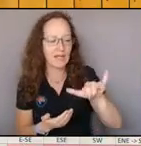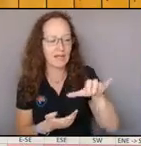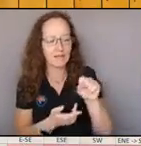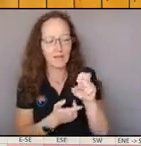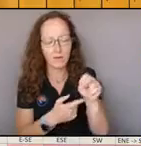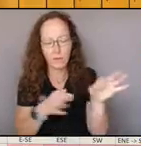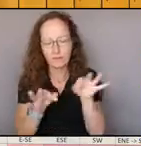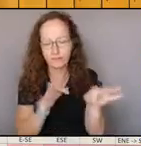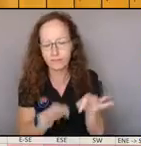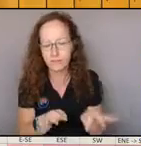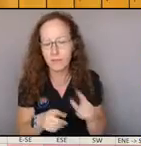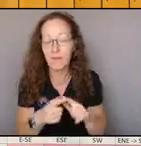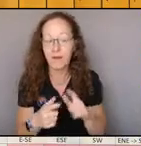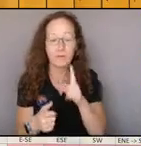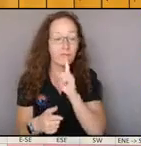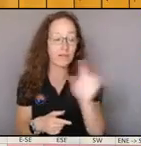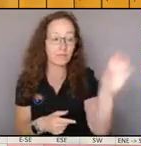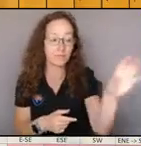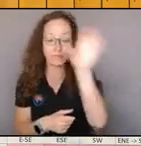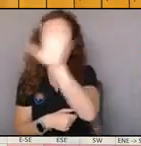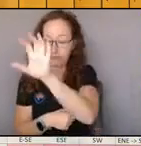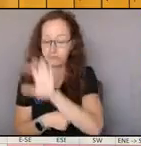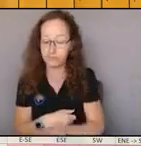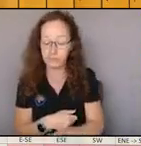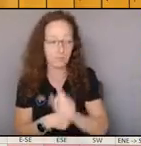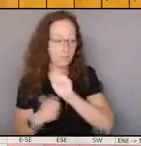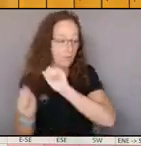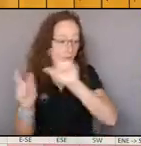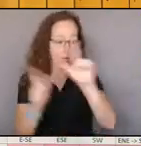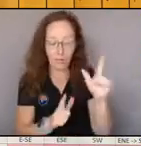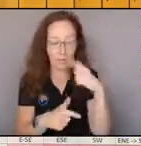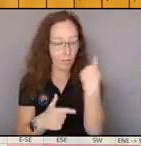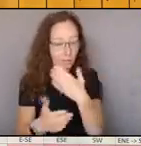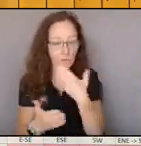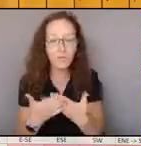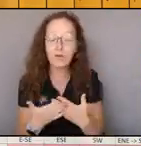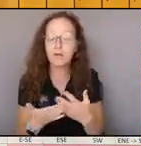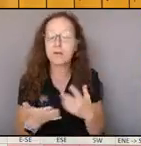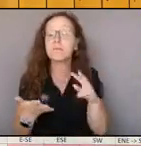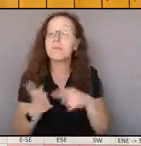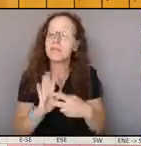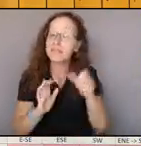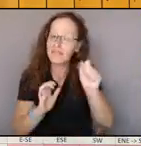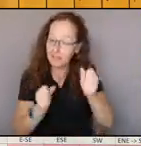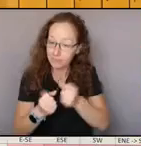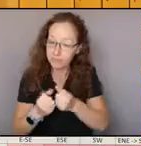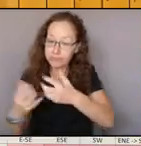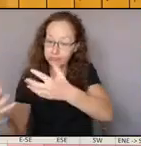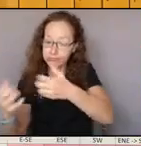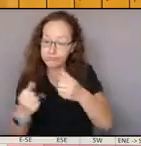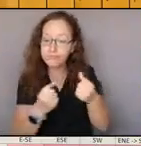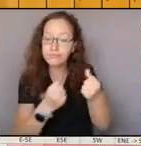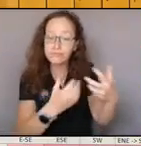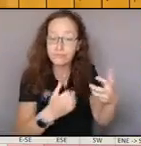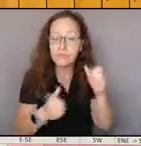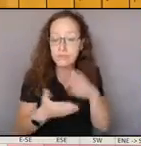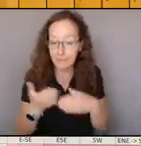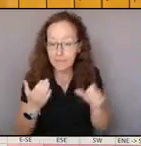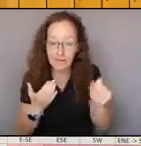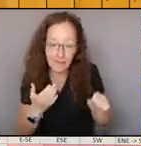IT DOESN'T MEAN WE DIDN'T HAVE FIRE GROWTH TODAY AND WE ARE DEFINITELY GOING TO SEE MORE FIRE MOVEMENT TOMORROW, BUT AS OF NOW, THINGS ARE LOOKING REALLY GOOD